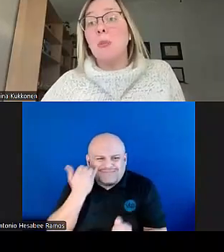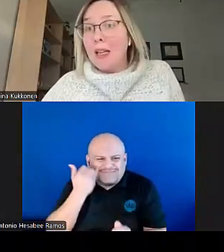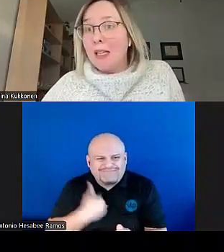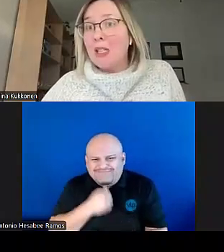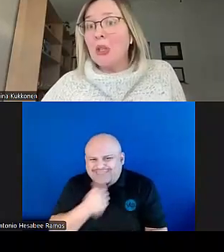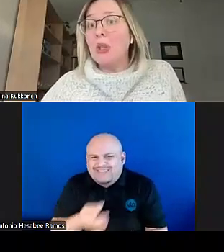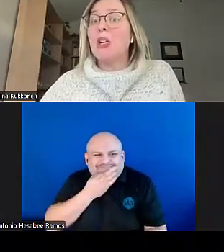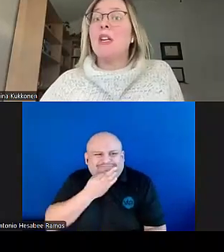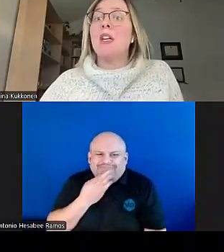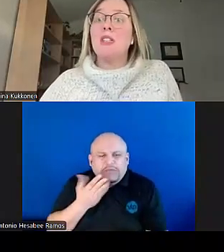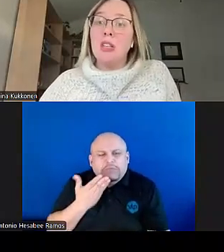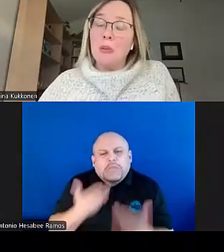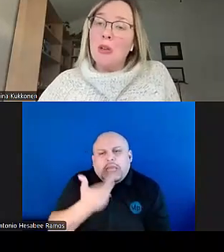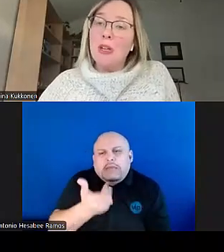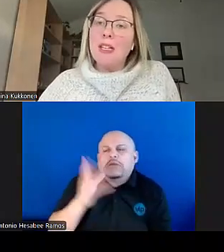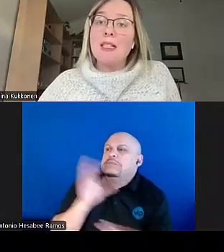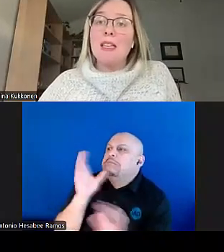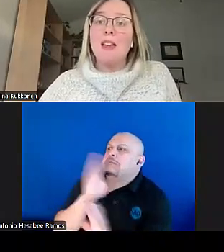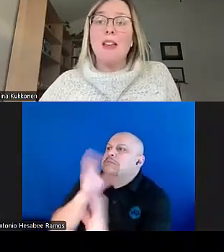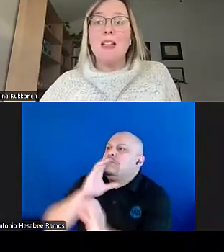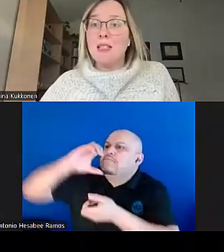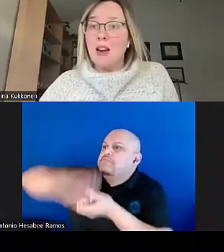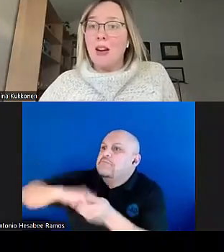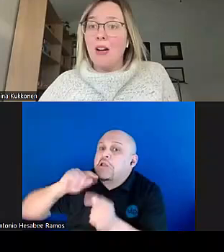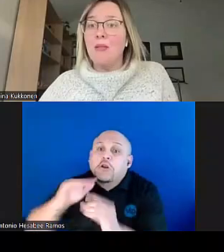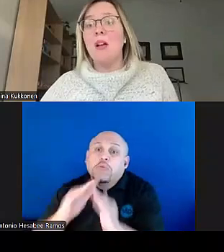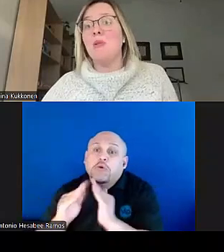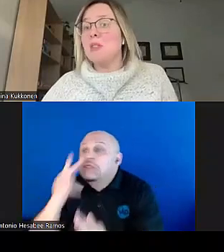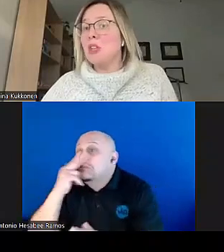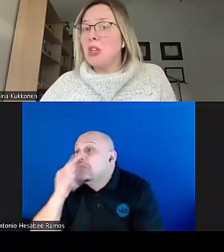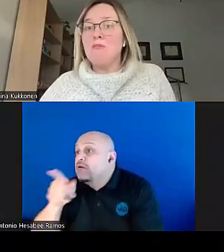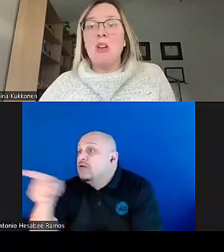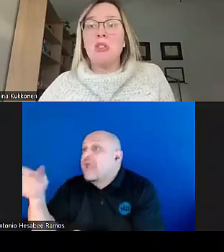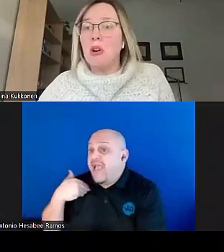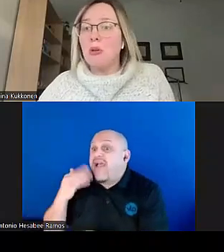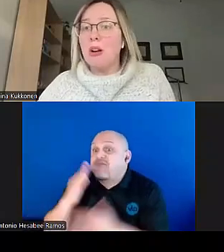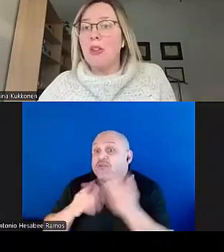you might need to look in the community to see is there a musician, a songwriter